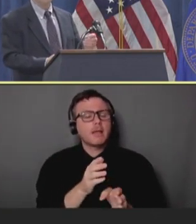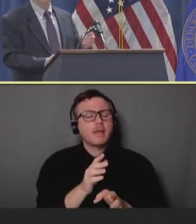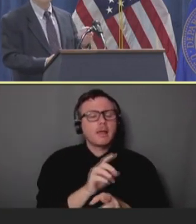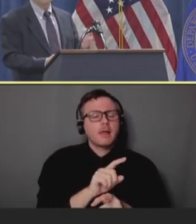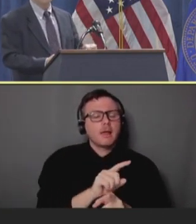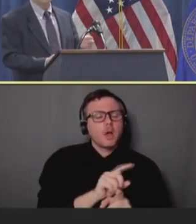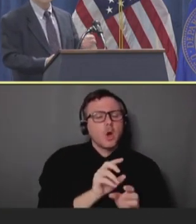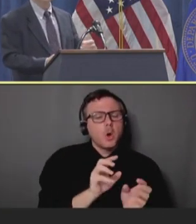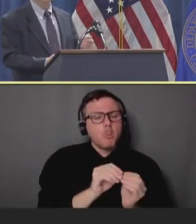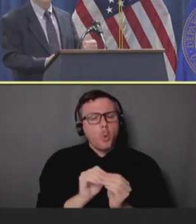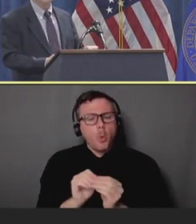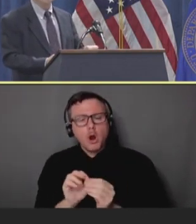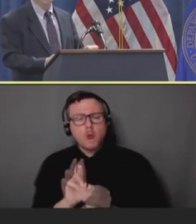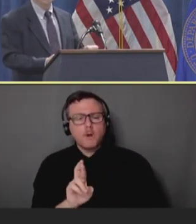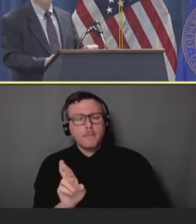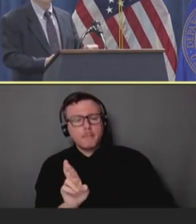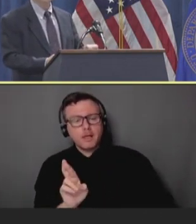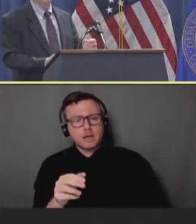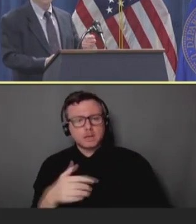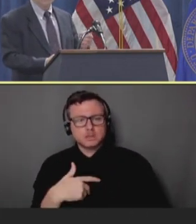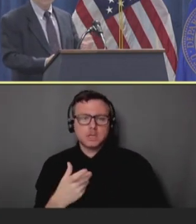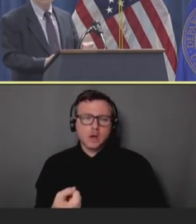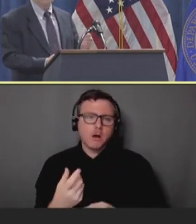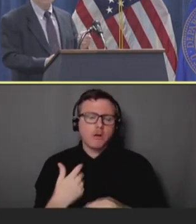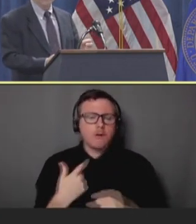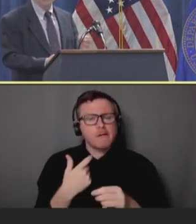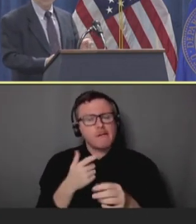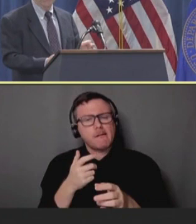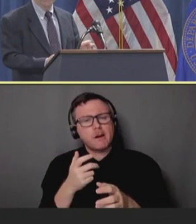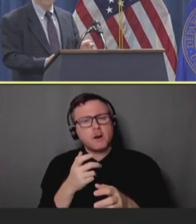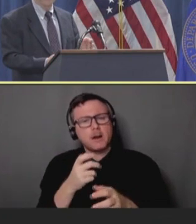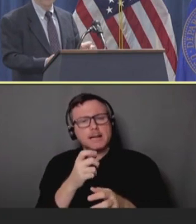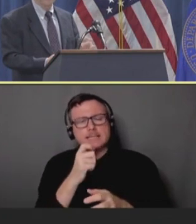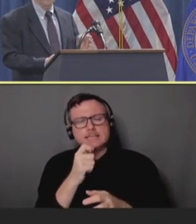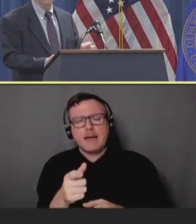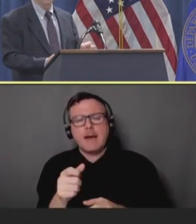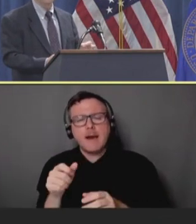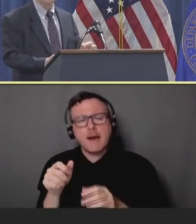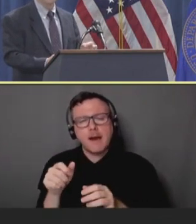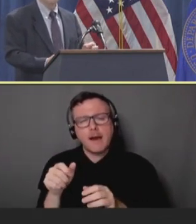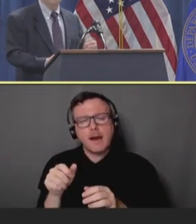are more unlikely to get the vaccine for their children.